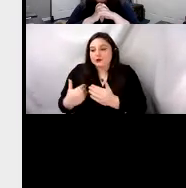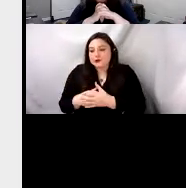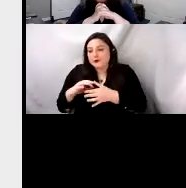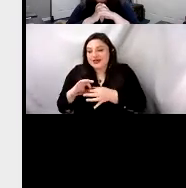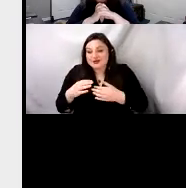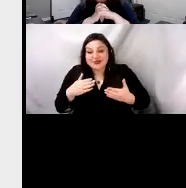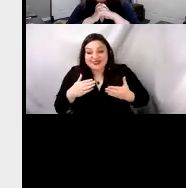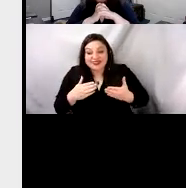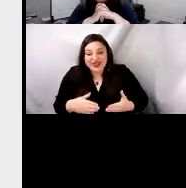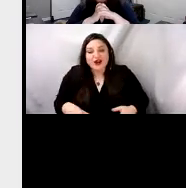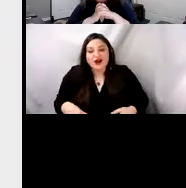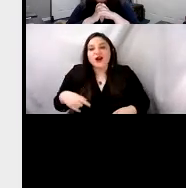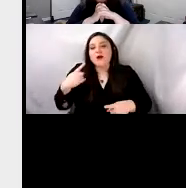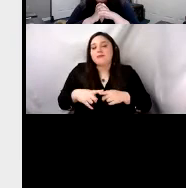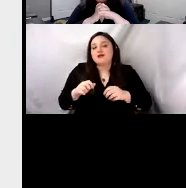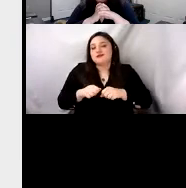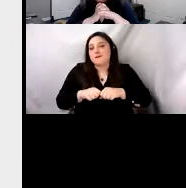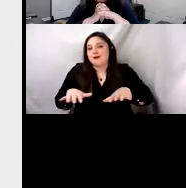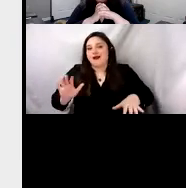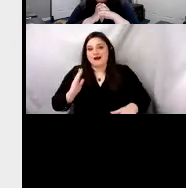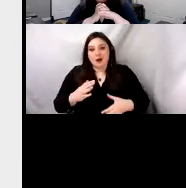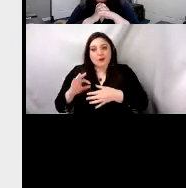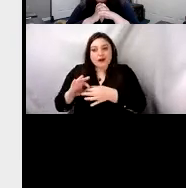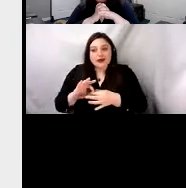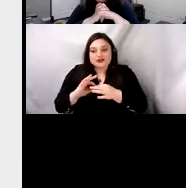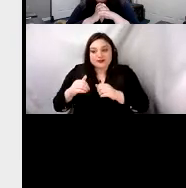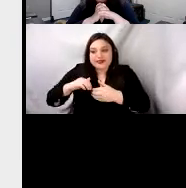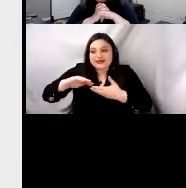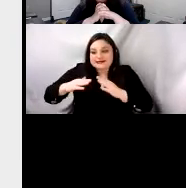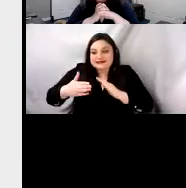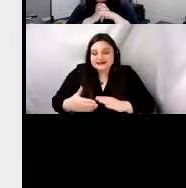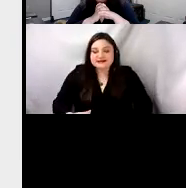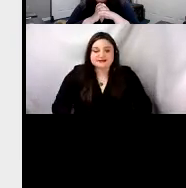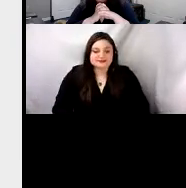We are really seeing